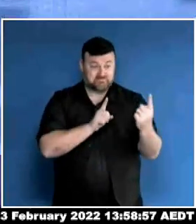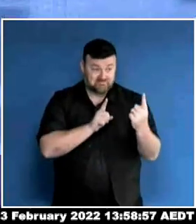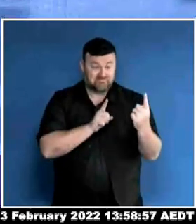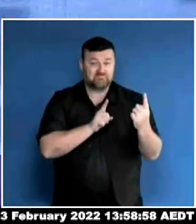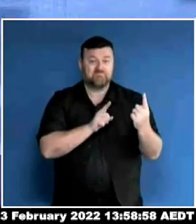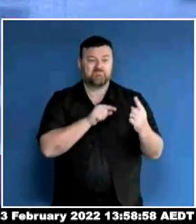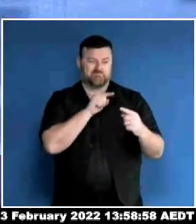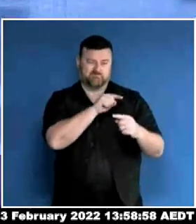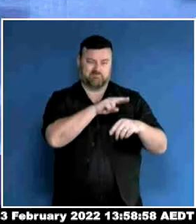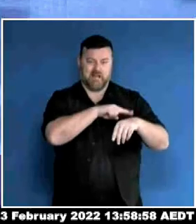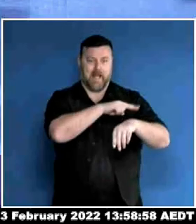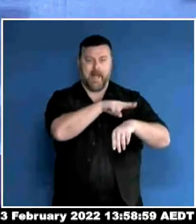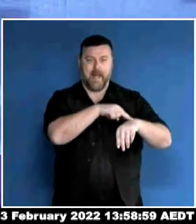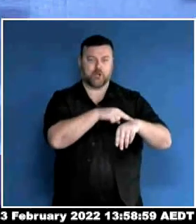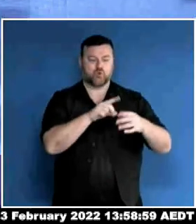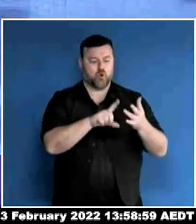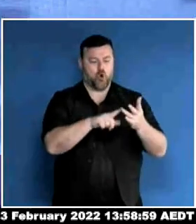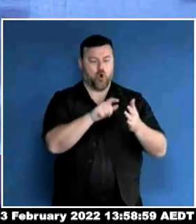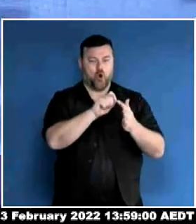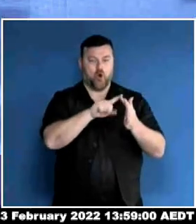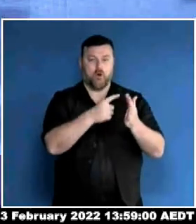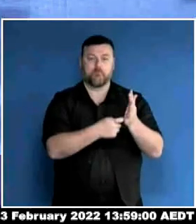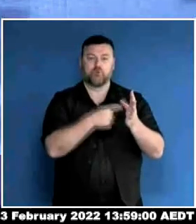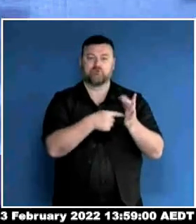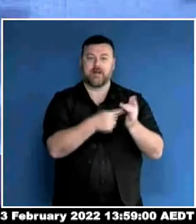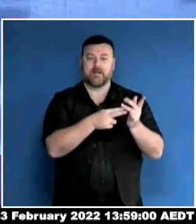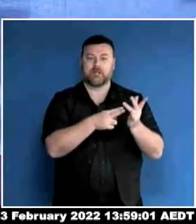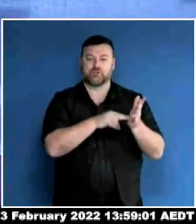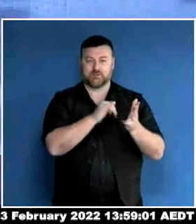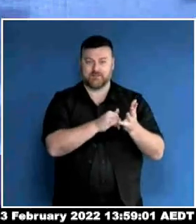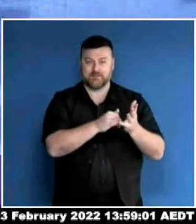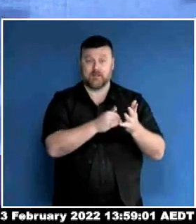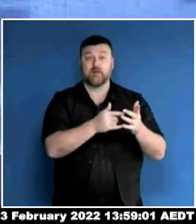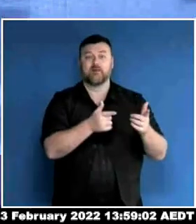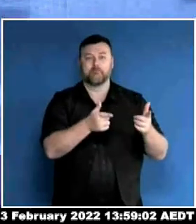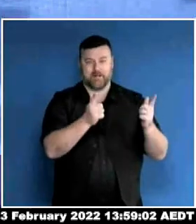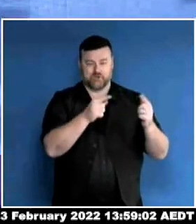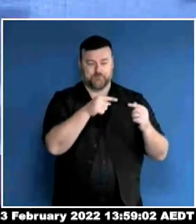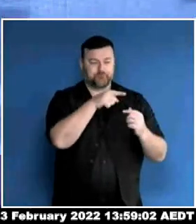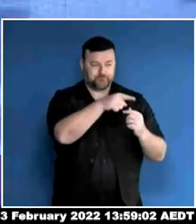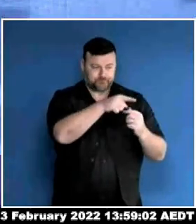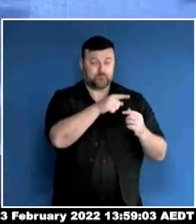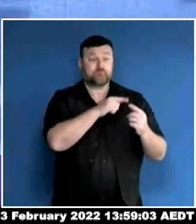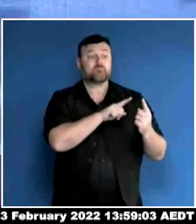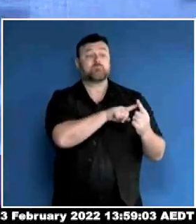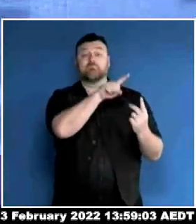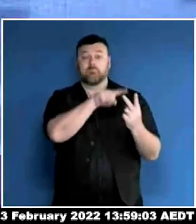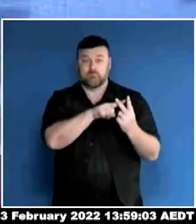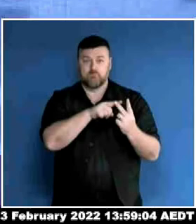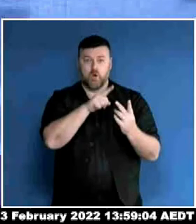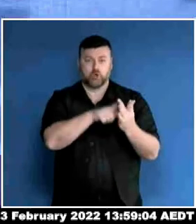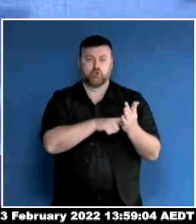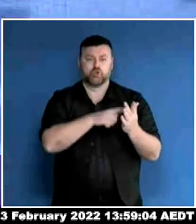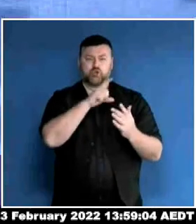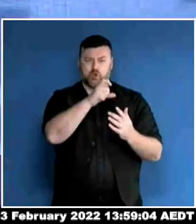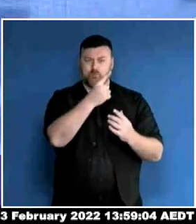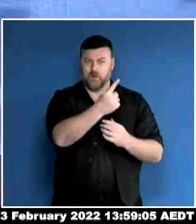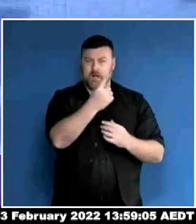job coach at AimBig, two DES participants and their support people, they were also